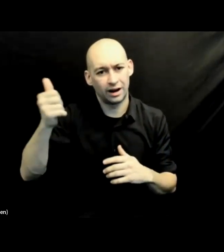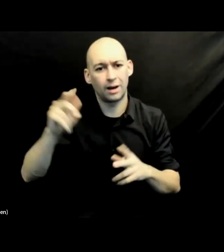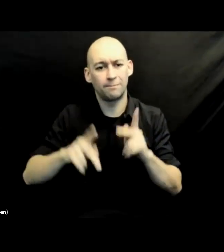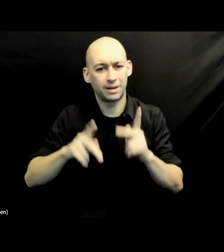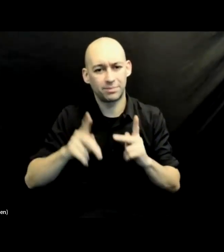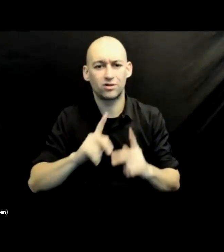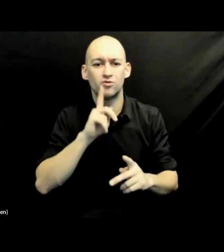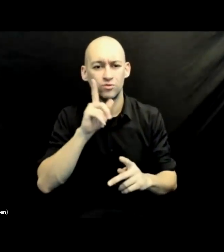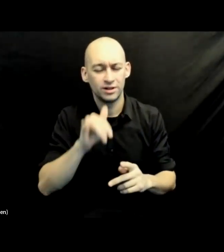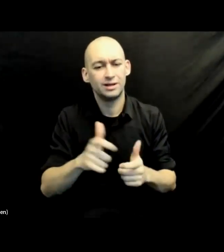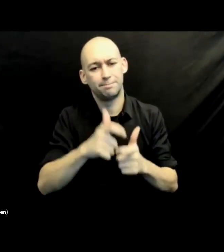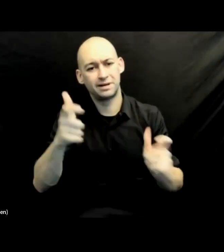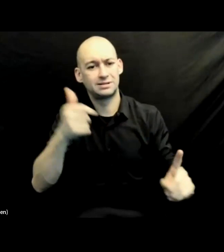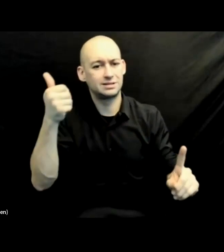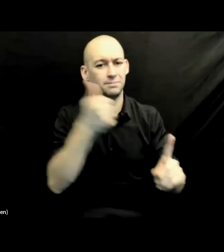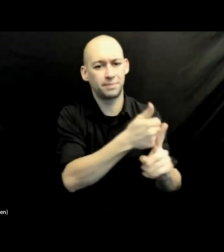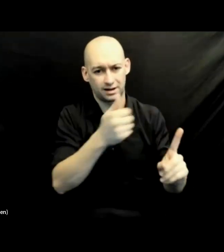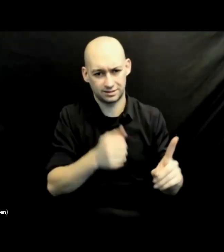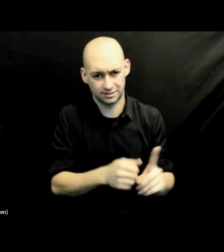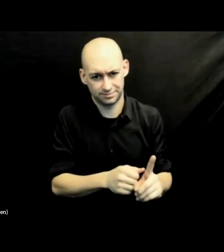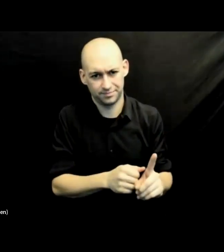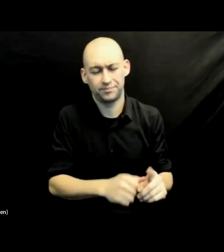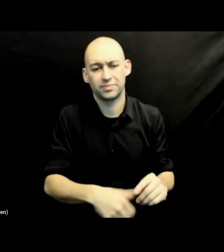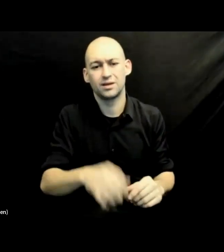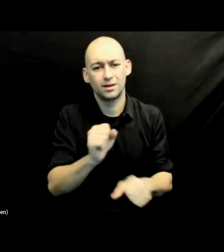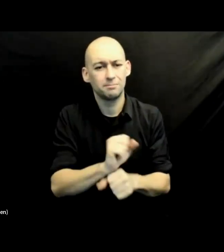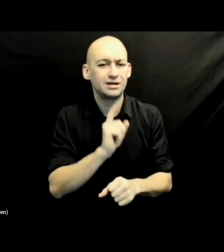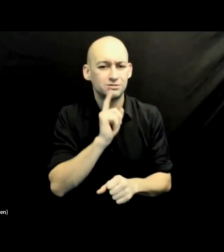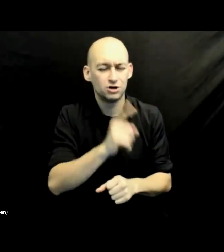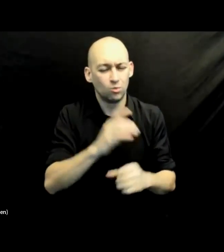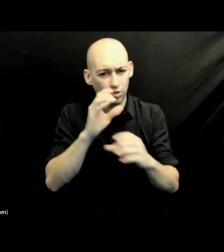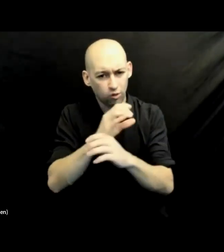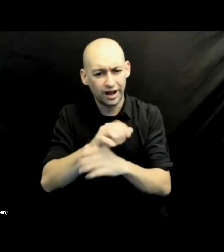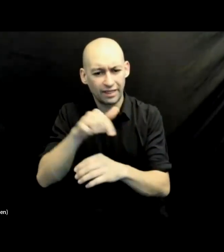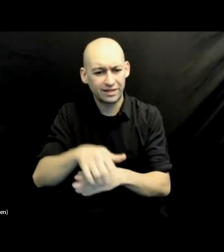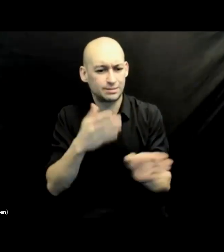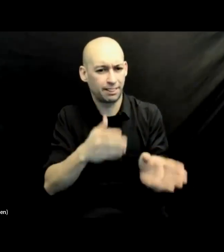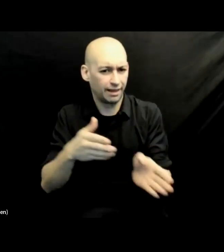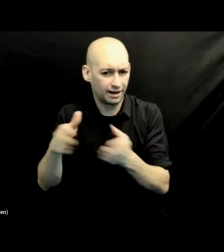greatest of need and we need to make sure, as we are looking at this plan as it's going through its